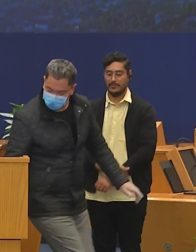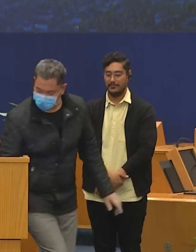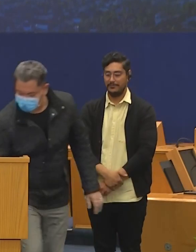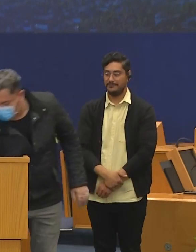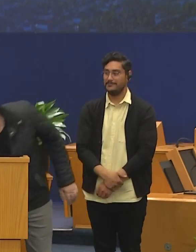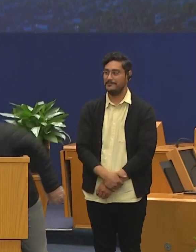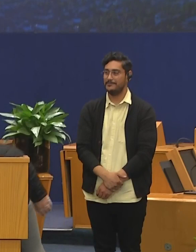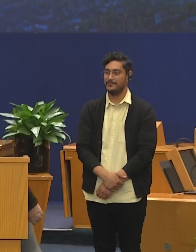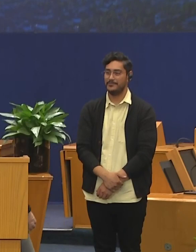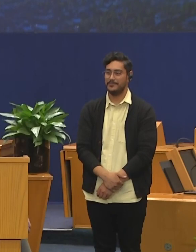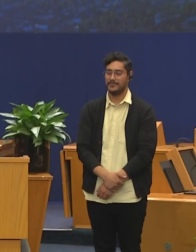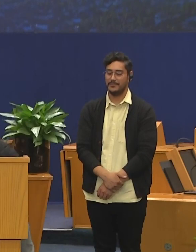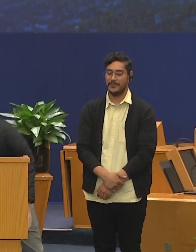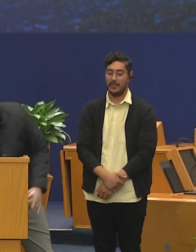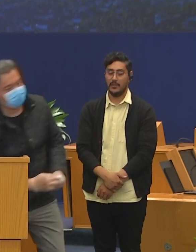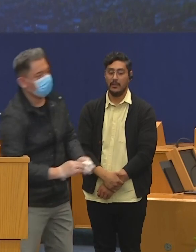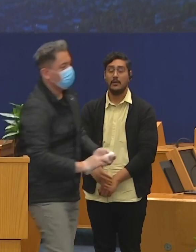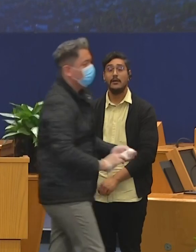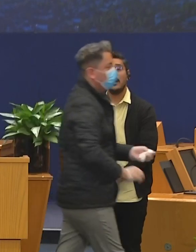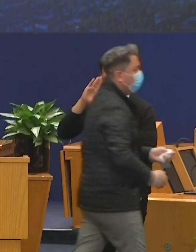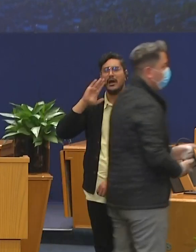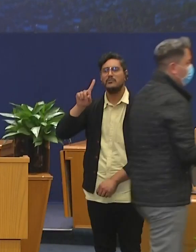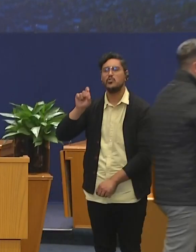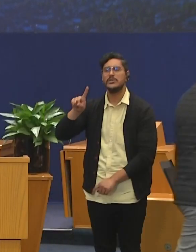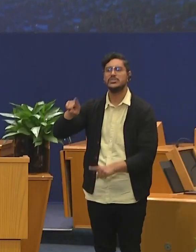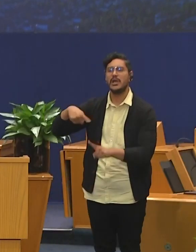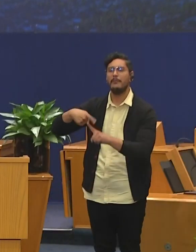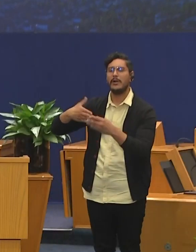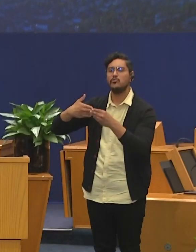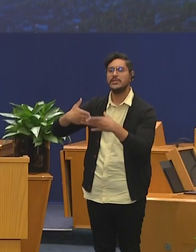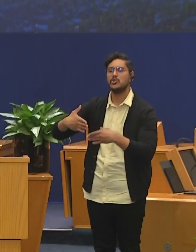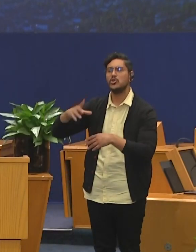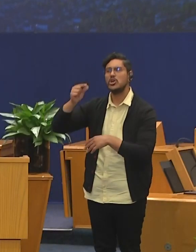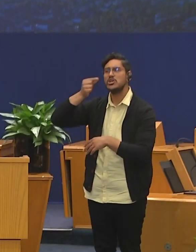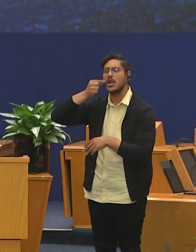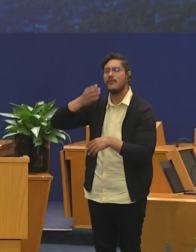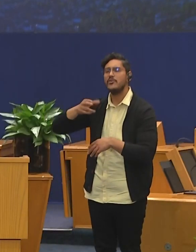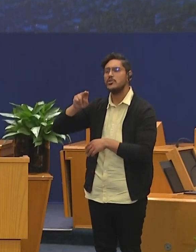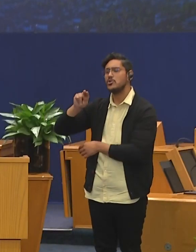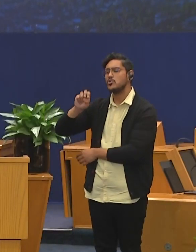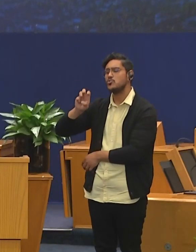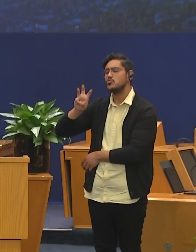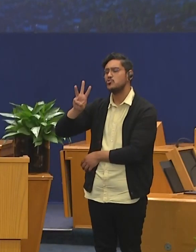PLEASE GO AHEAD. HI, I HAVE A